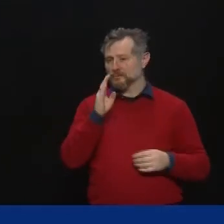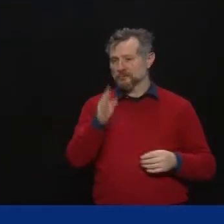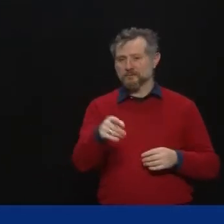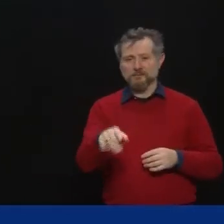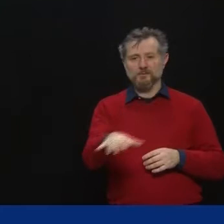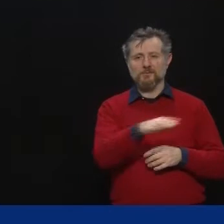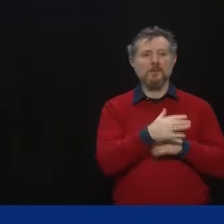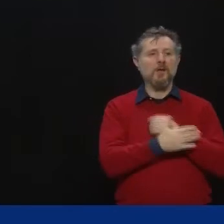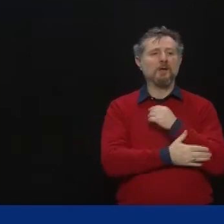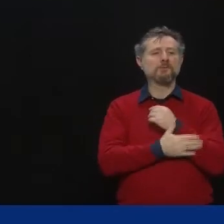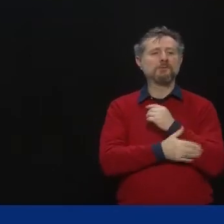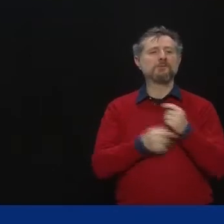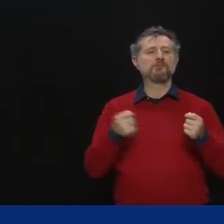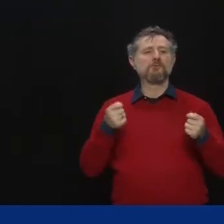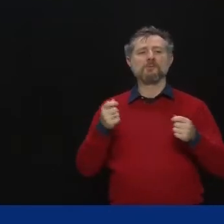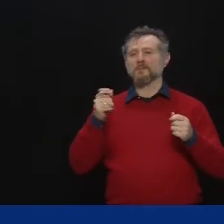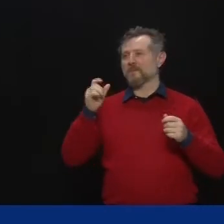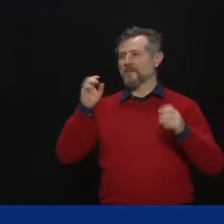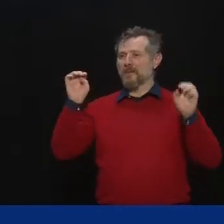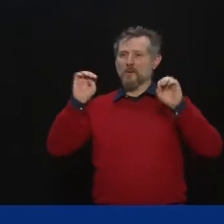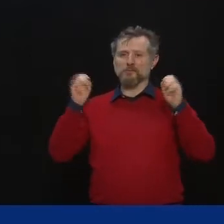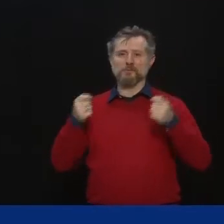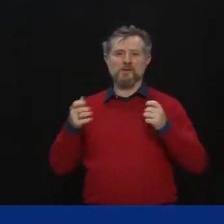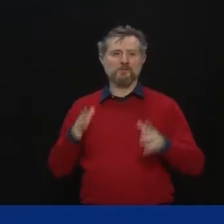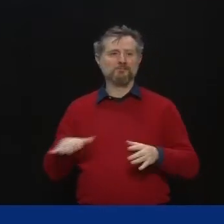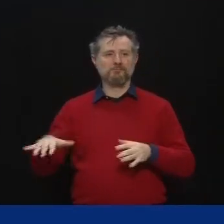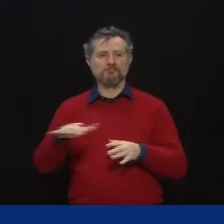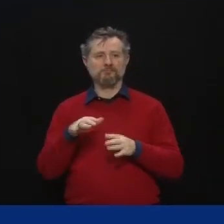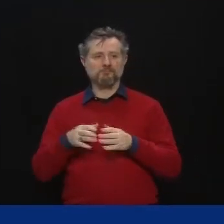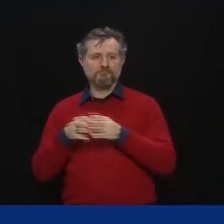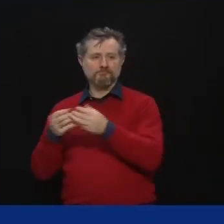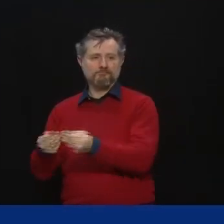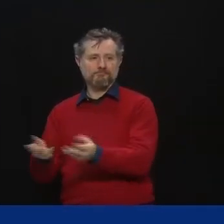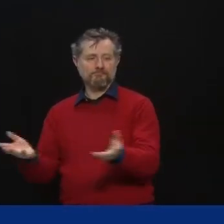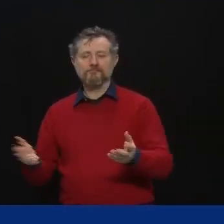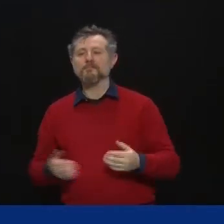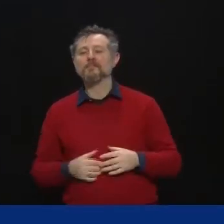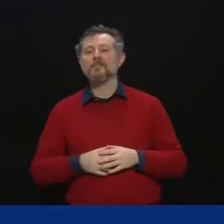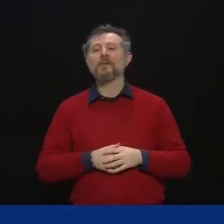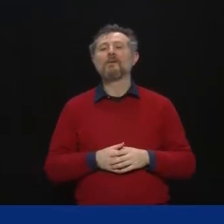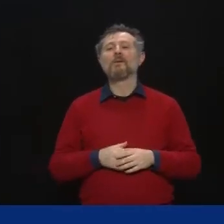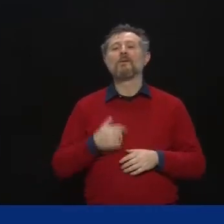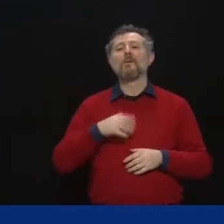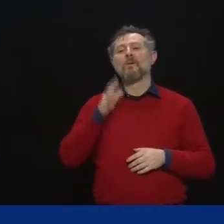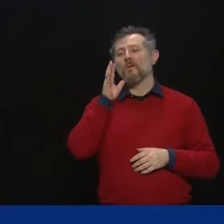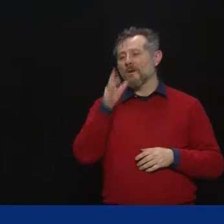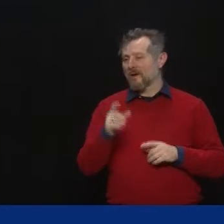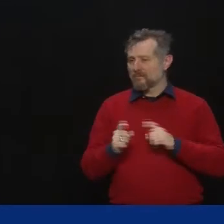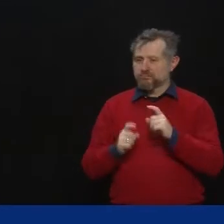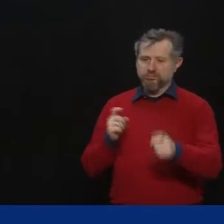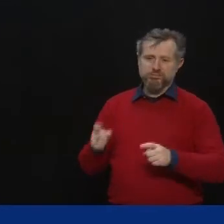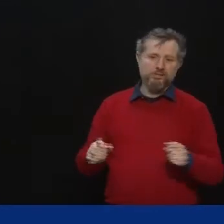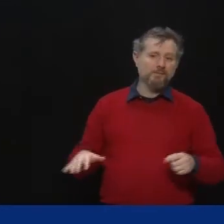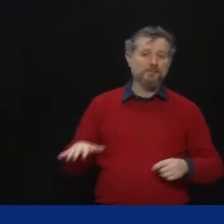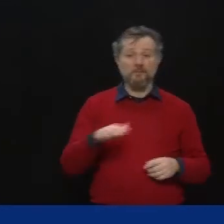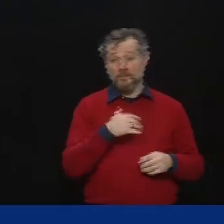SO WE ALSO WANTED TO KNOW THAT -- SPEAKING OF MASKS WE'LL